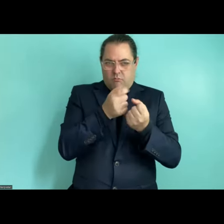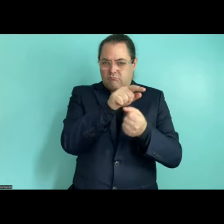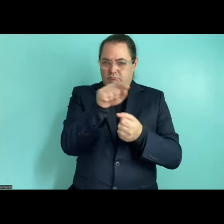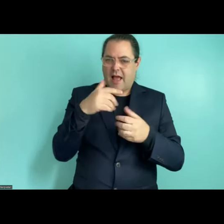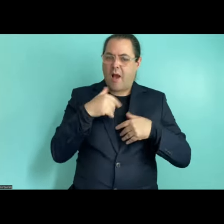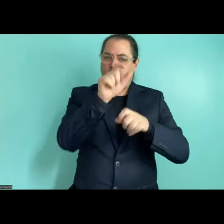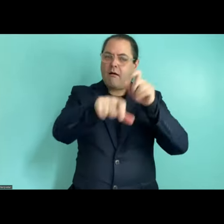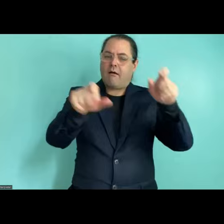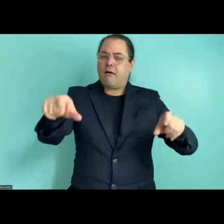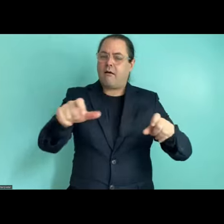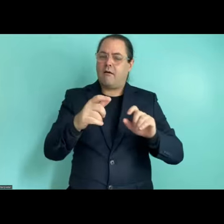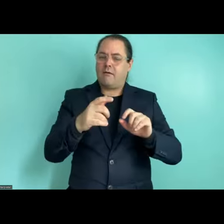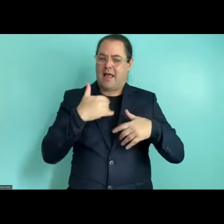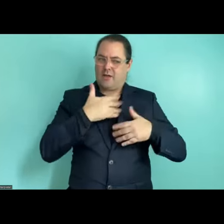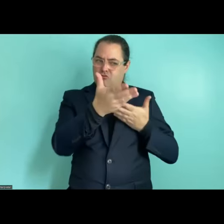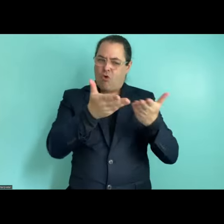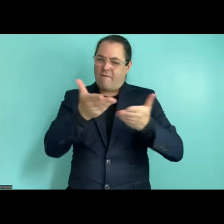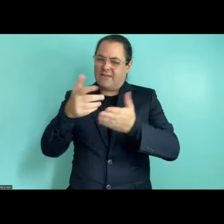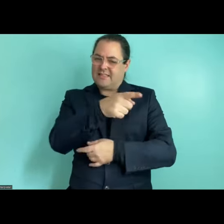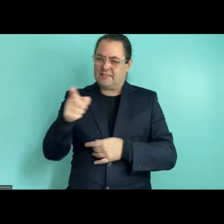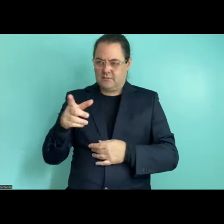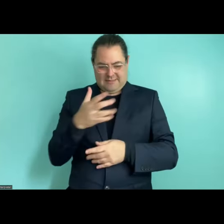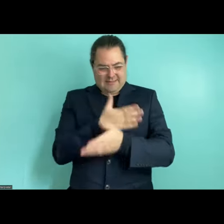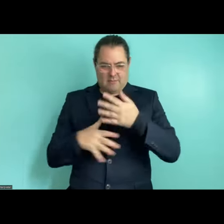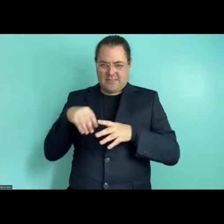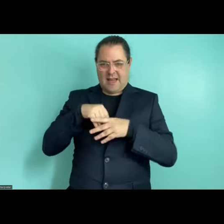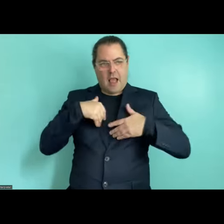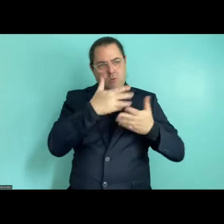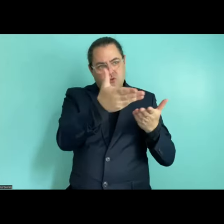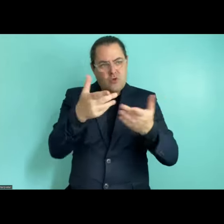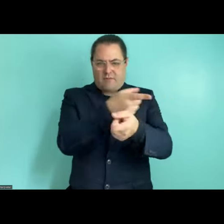14:21:17 sure that we do save our clients well and we serve our communities right and